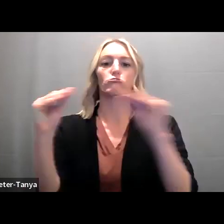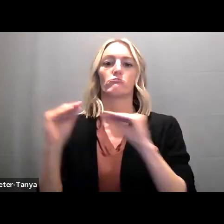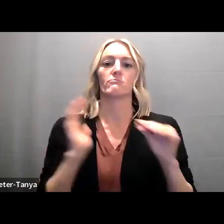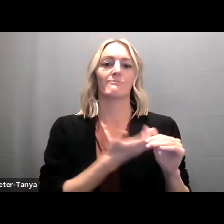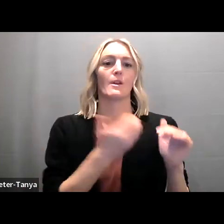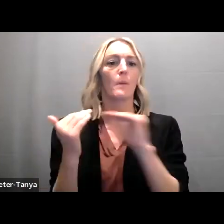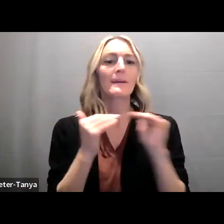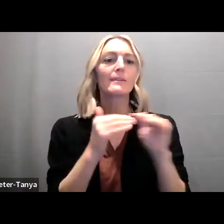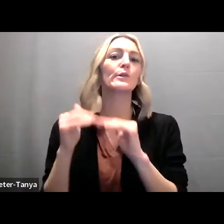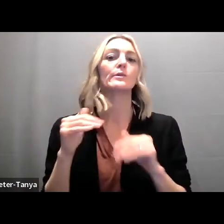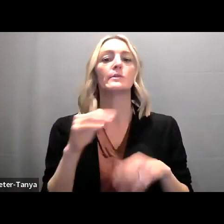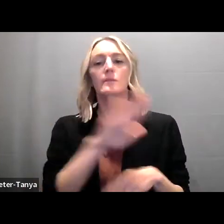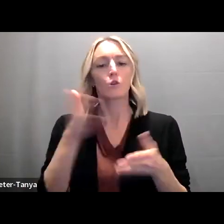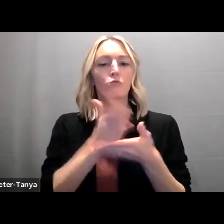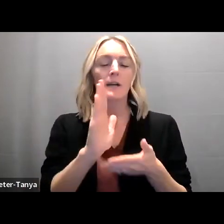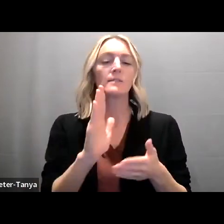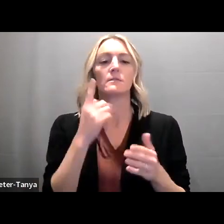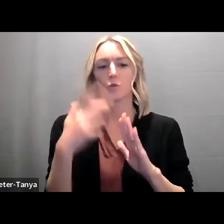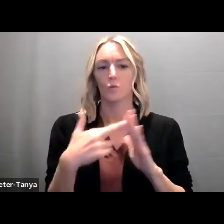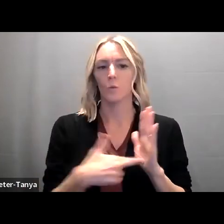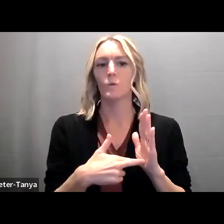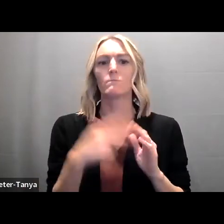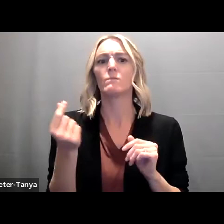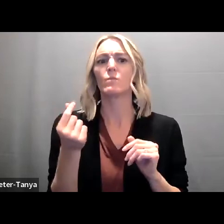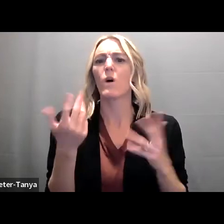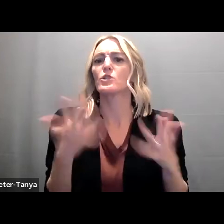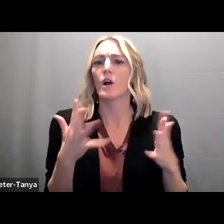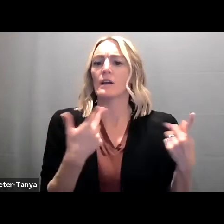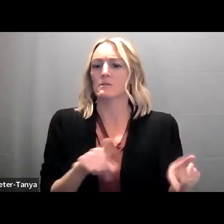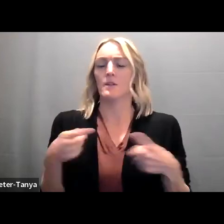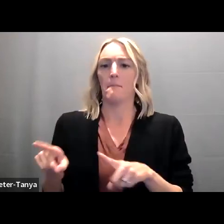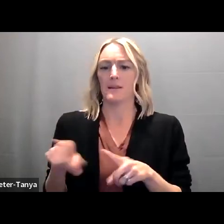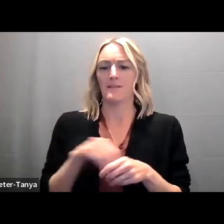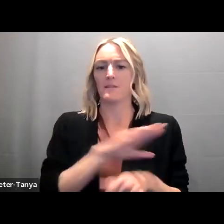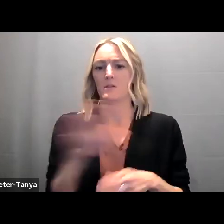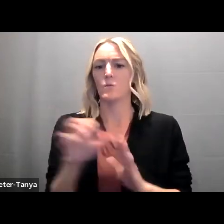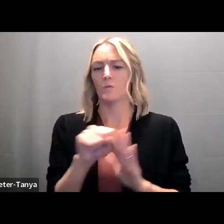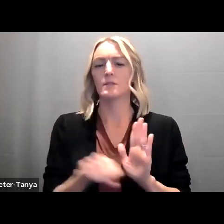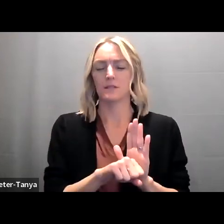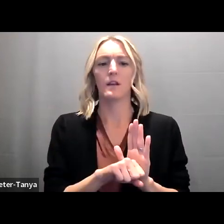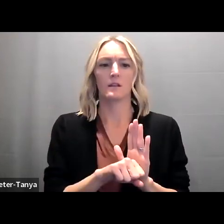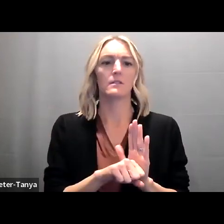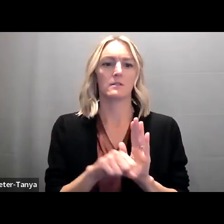andwhat their rights are when it comes to the rule. What is already taking place? What is happening in your state really to dig into.